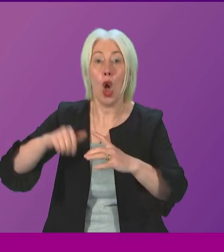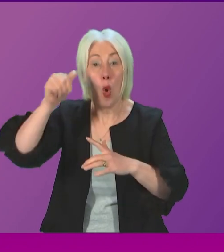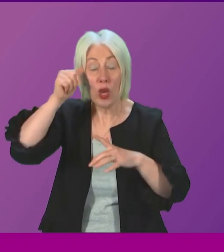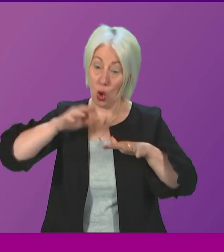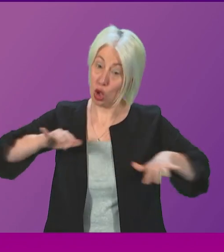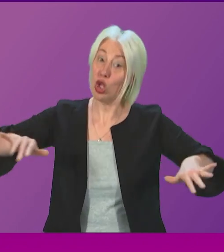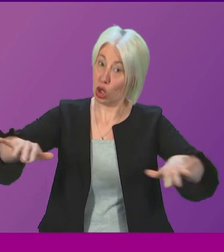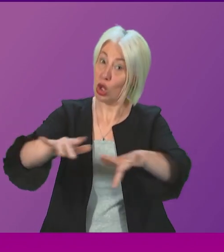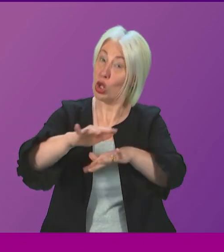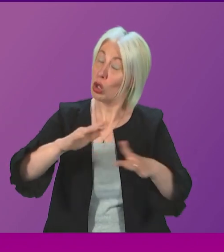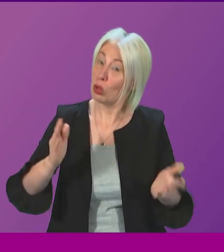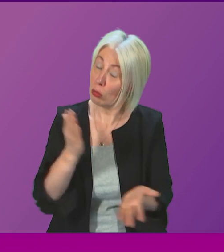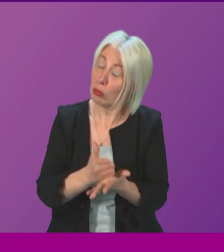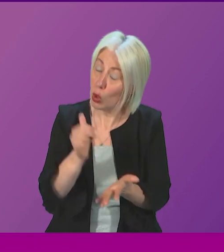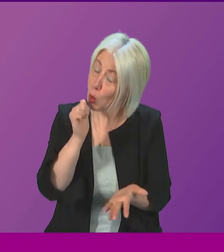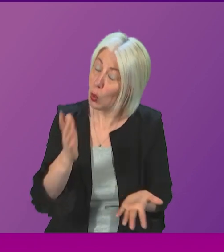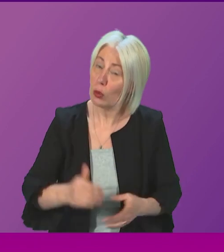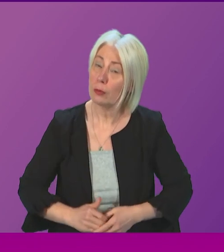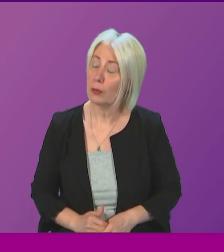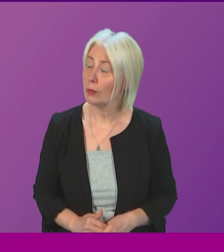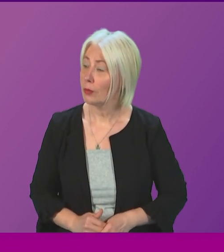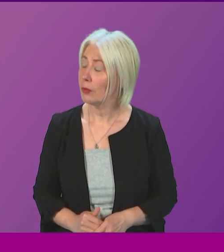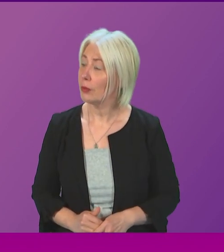our society.